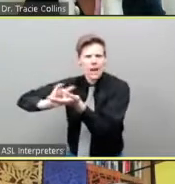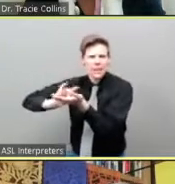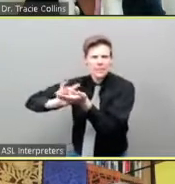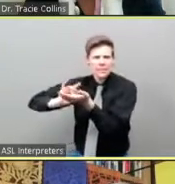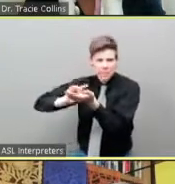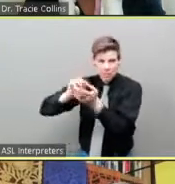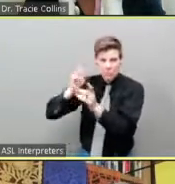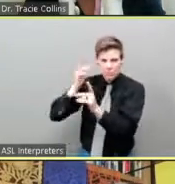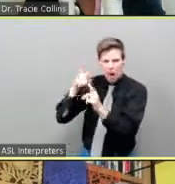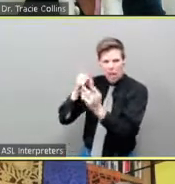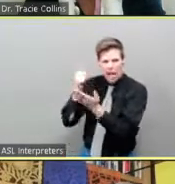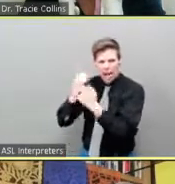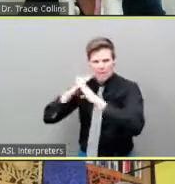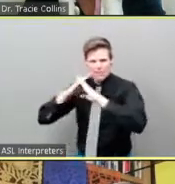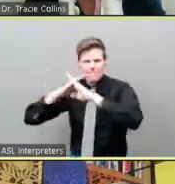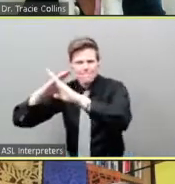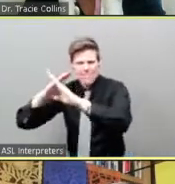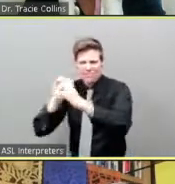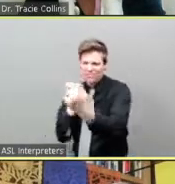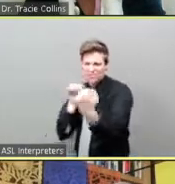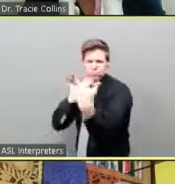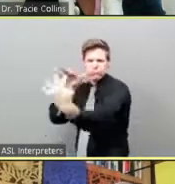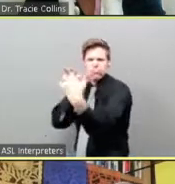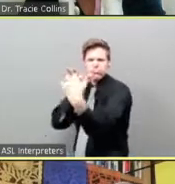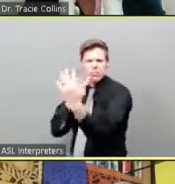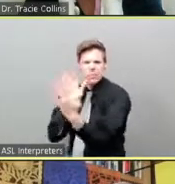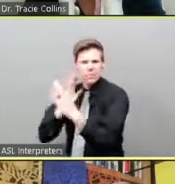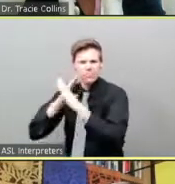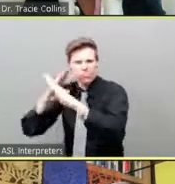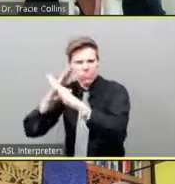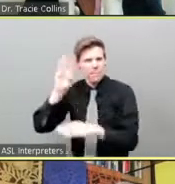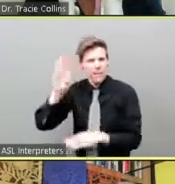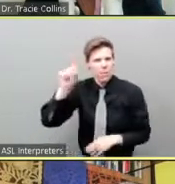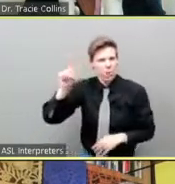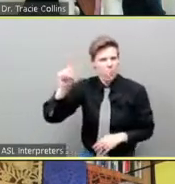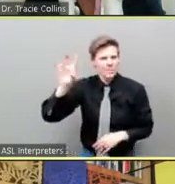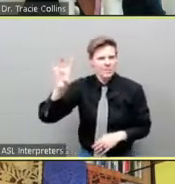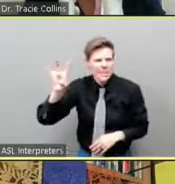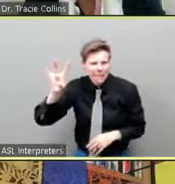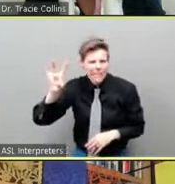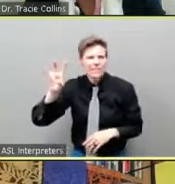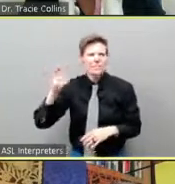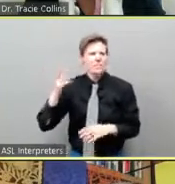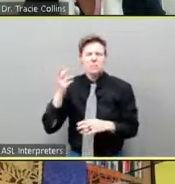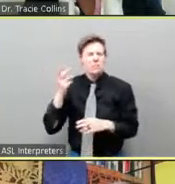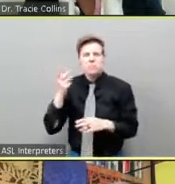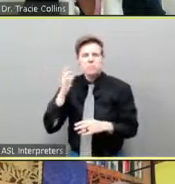deaths so far? No. Uh Uptick that they saw in London has been reported in the